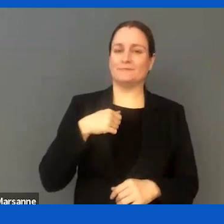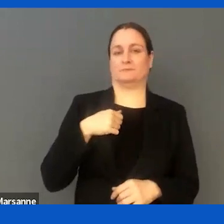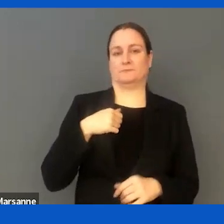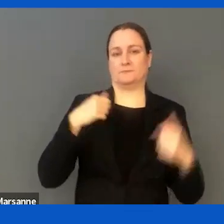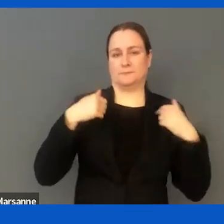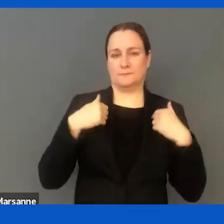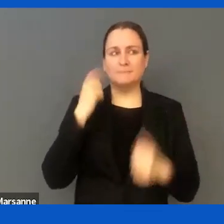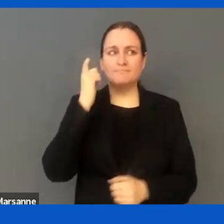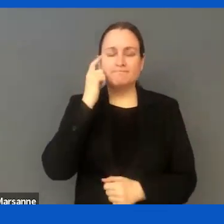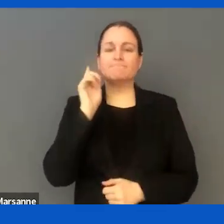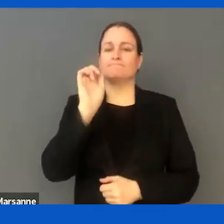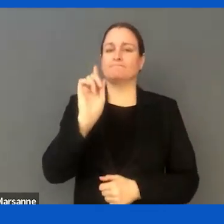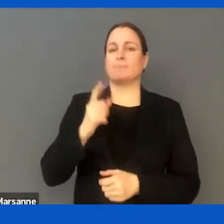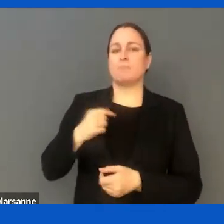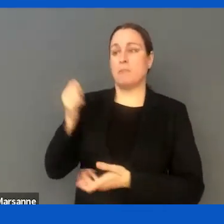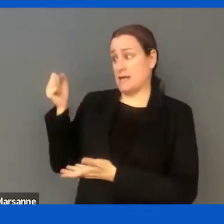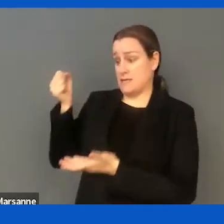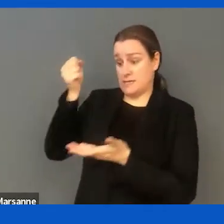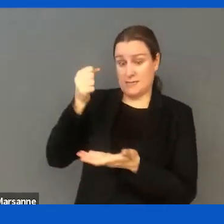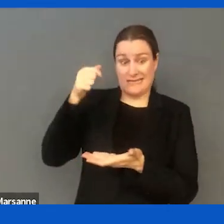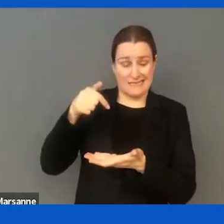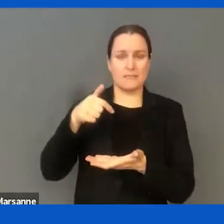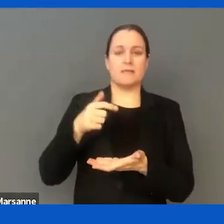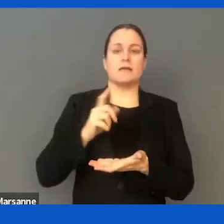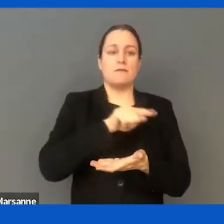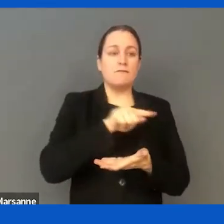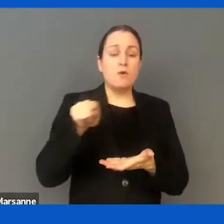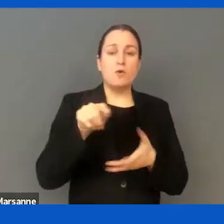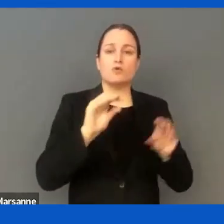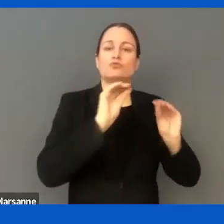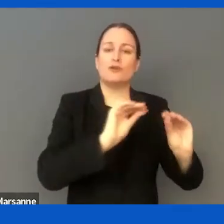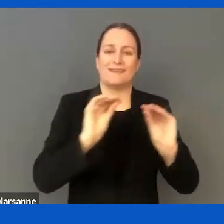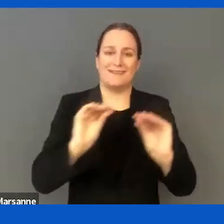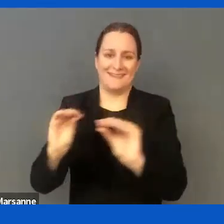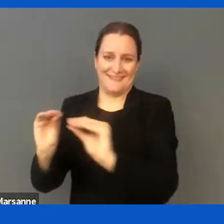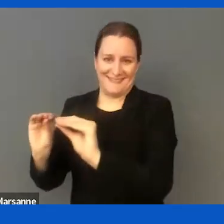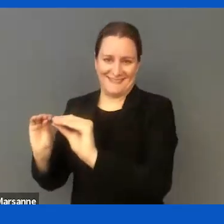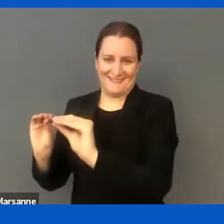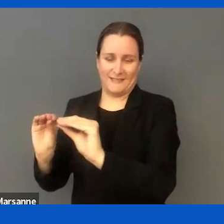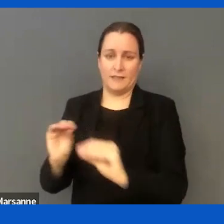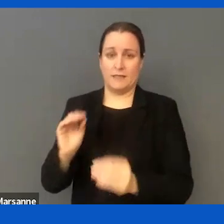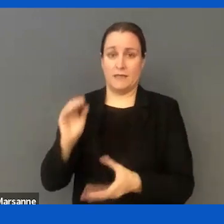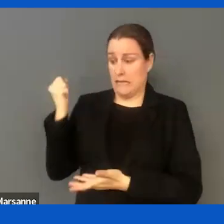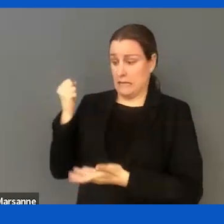get this right. Not spending all of our money on testing. Because testing is really great,